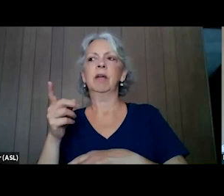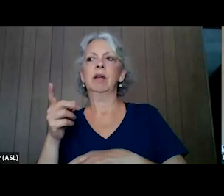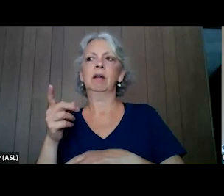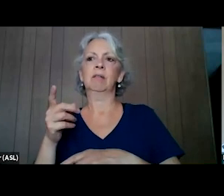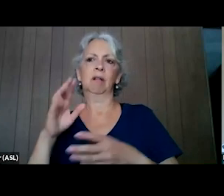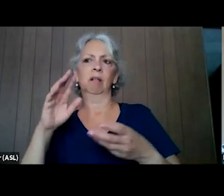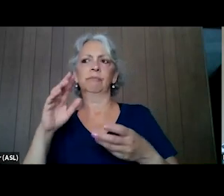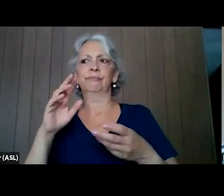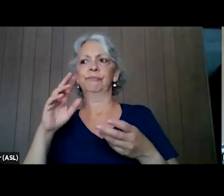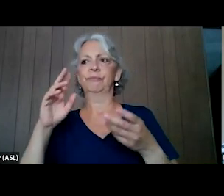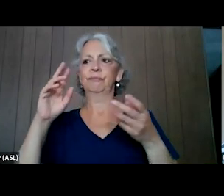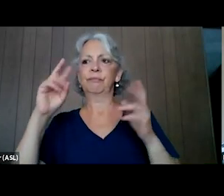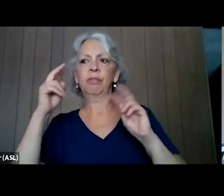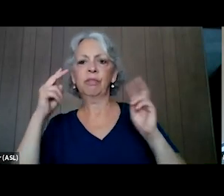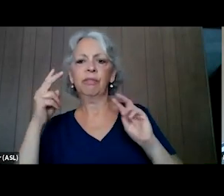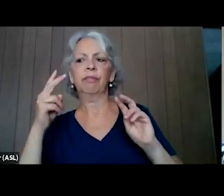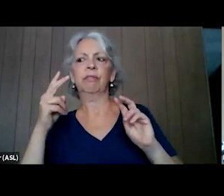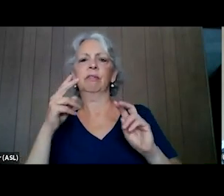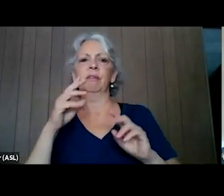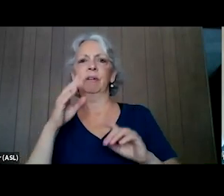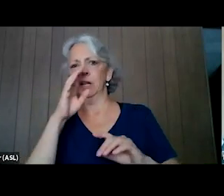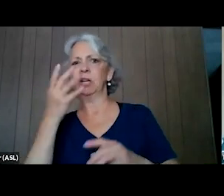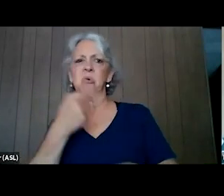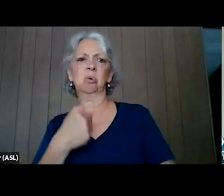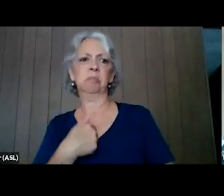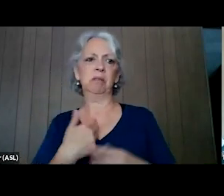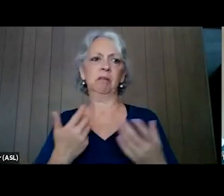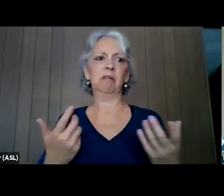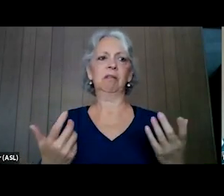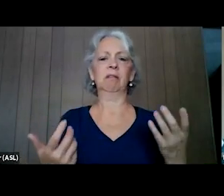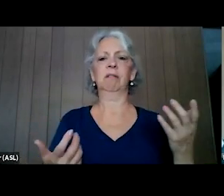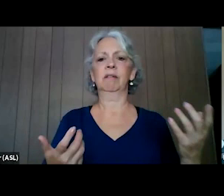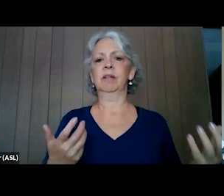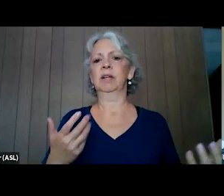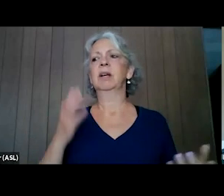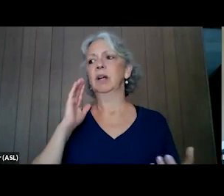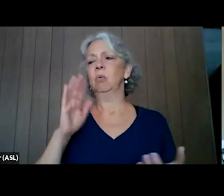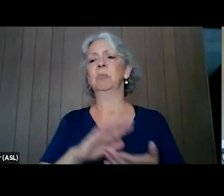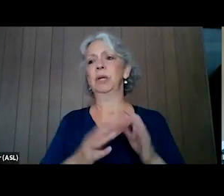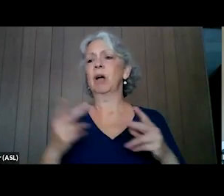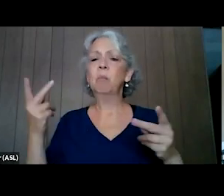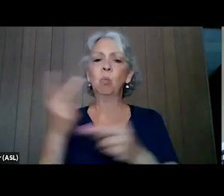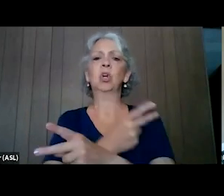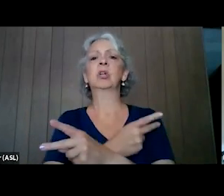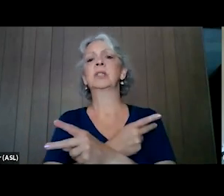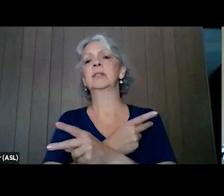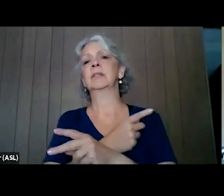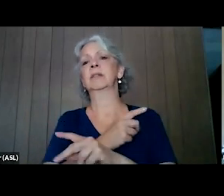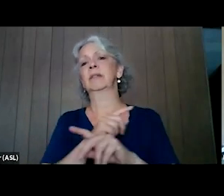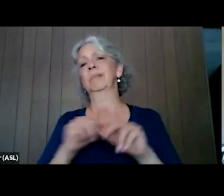and then you're just gonna ignore it, and you know it's gonna get bad. But what can you do at that point?